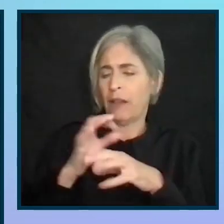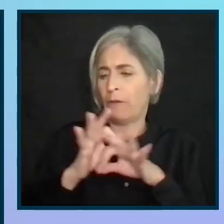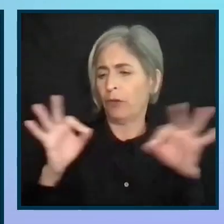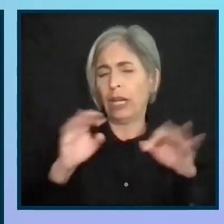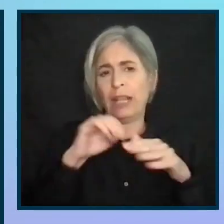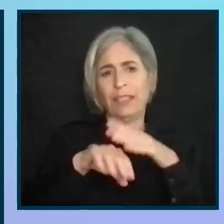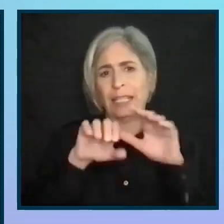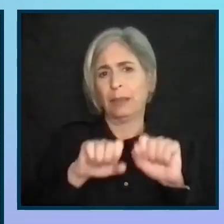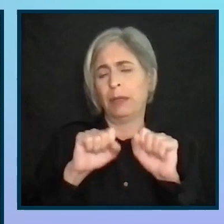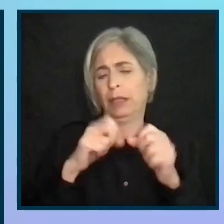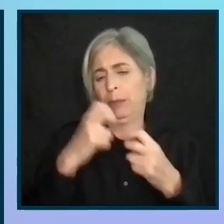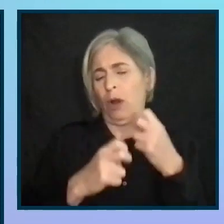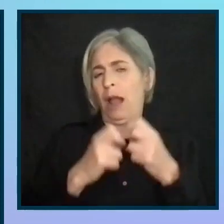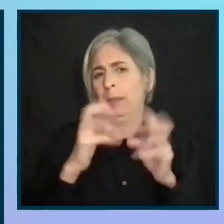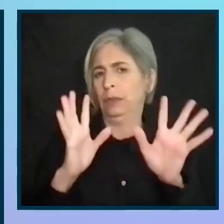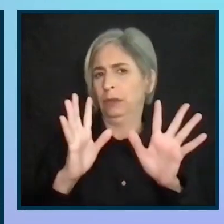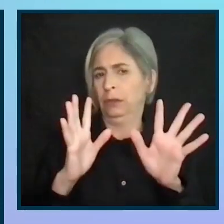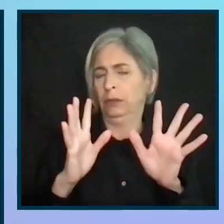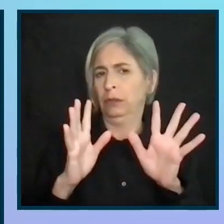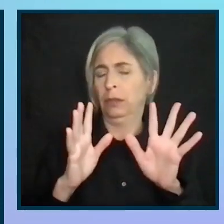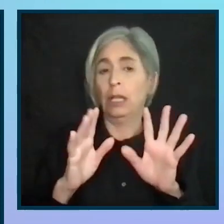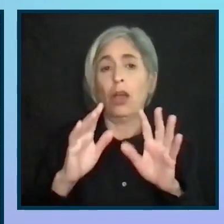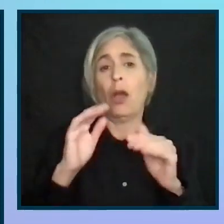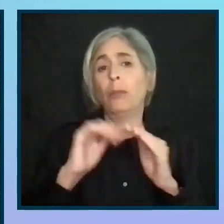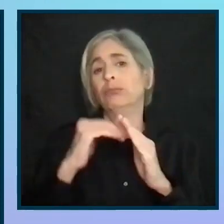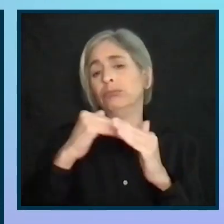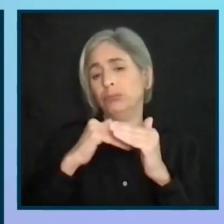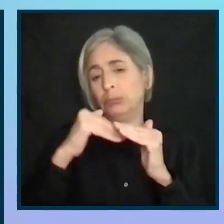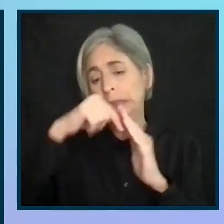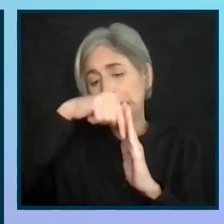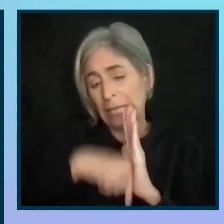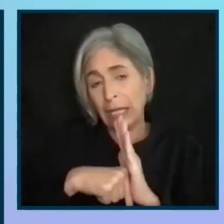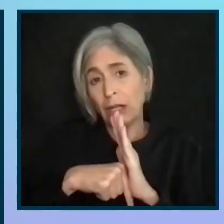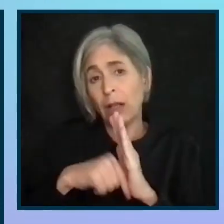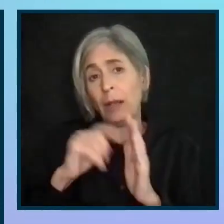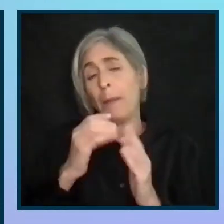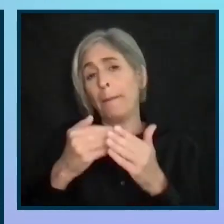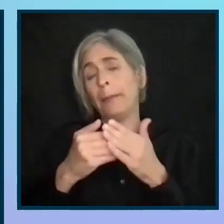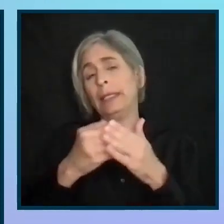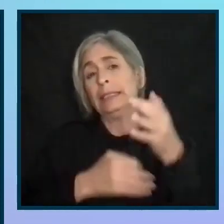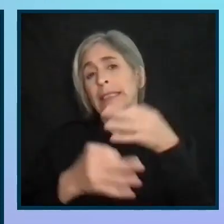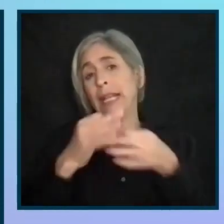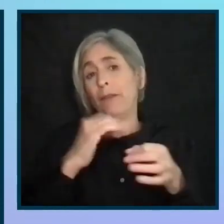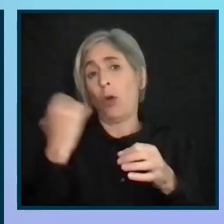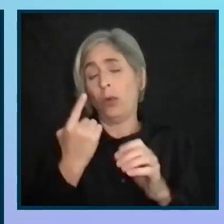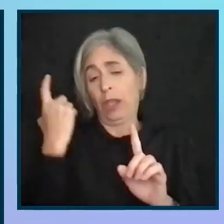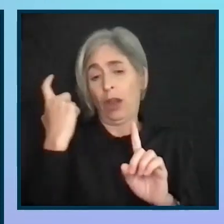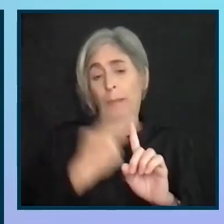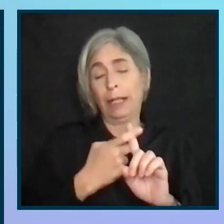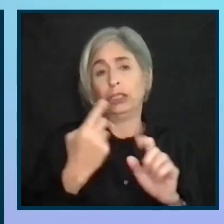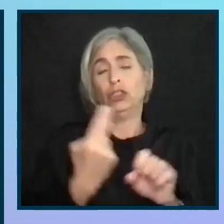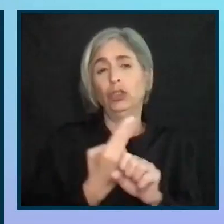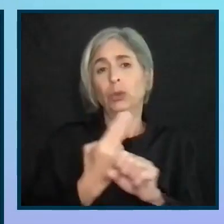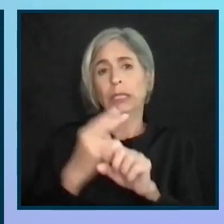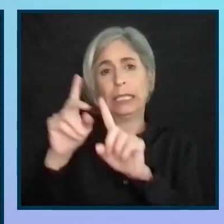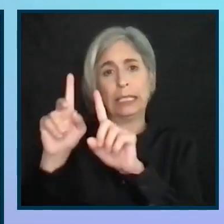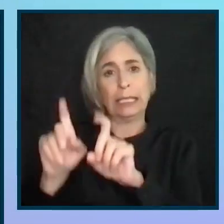They could also take that further, be on automation and use the intelligent guided testing tool that Deque has.